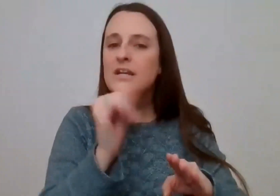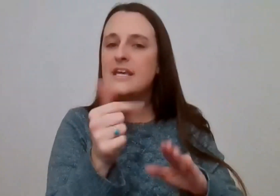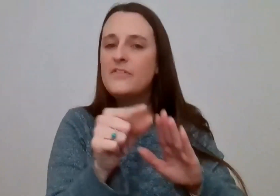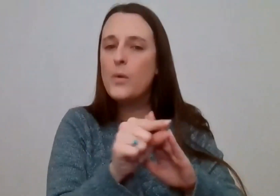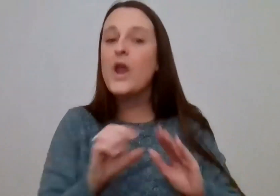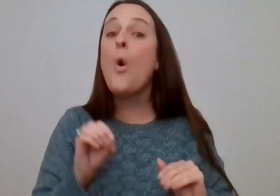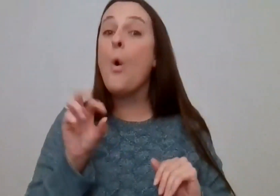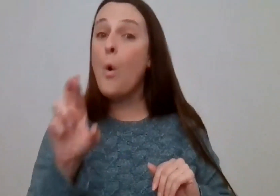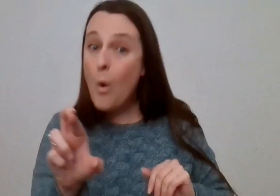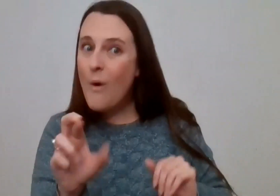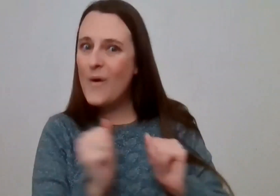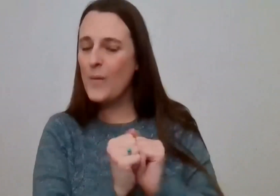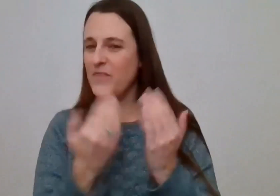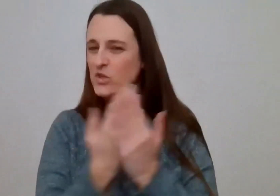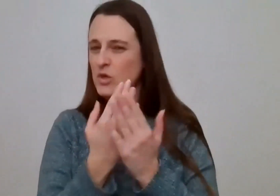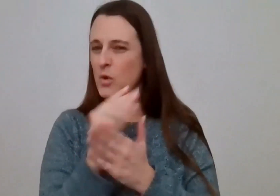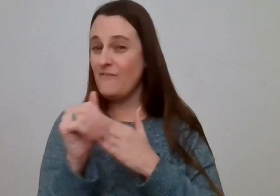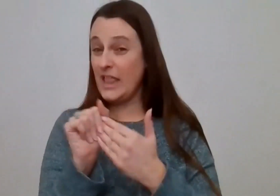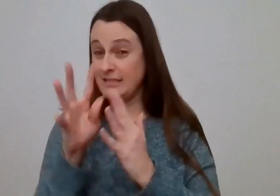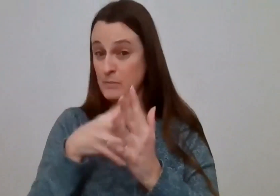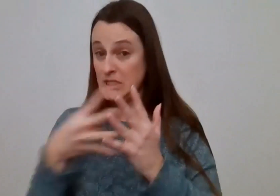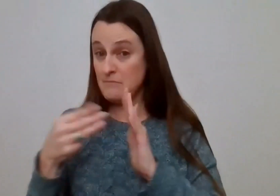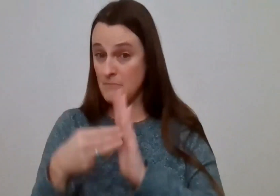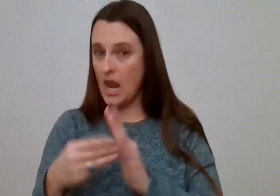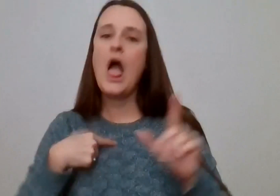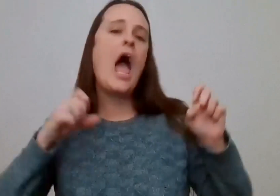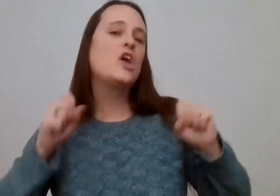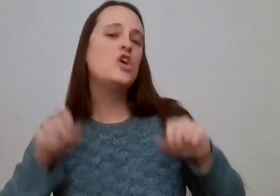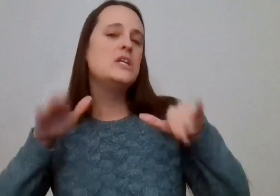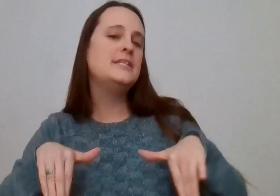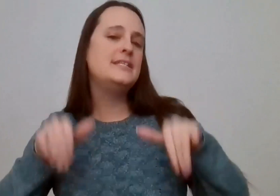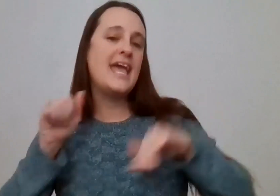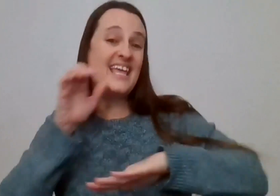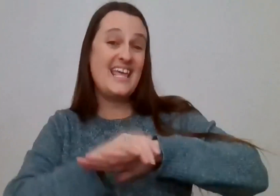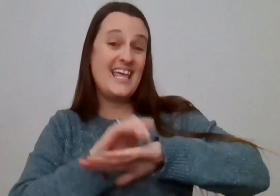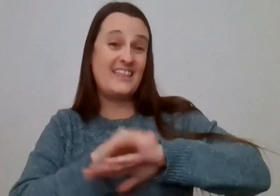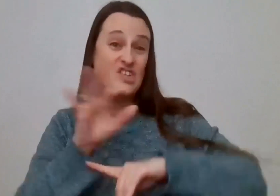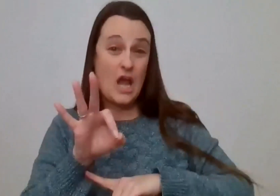flexible scheduling model i could take english 9 as a 9th grader unfortunately not past and then in